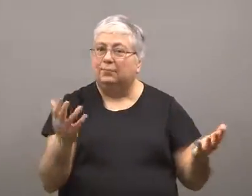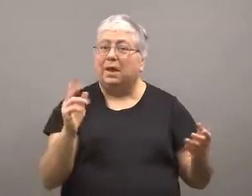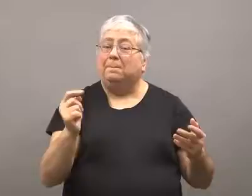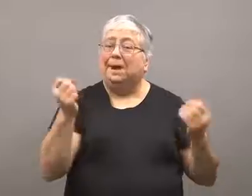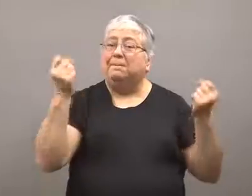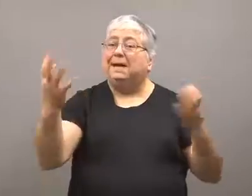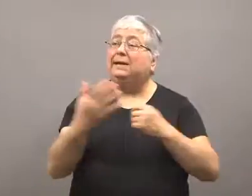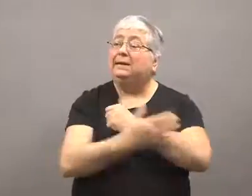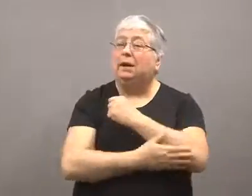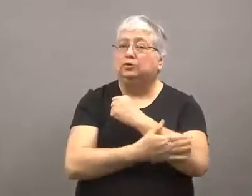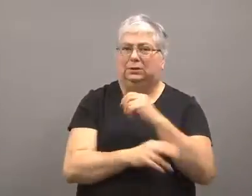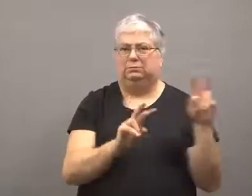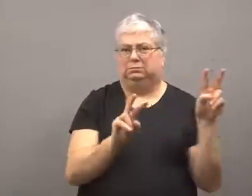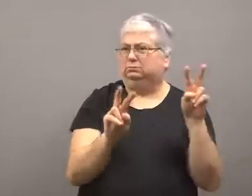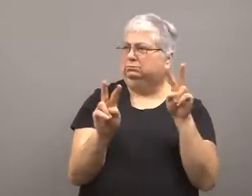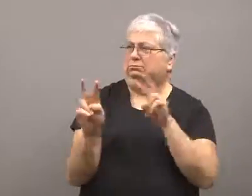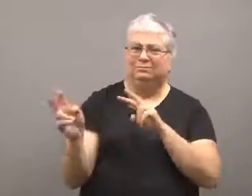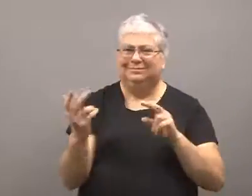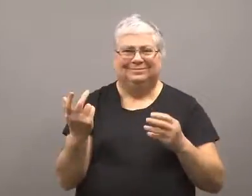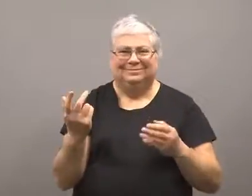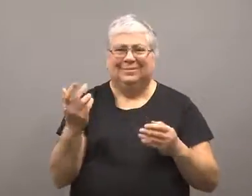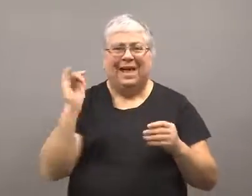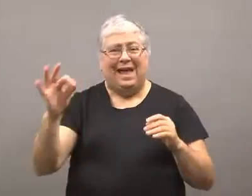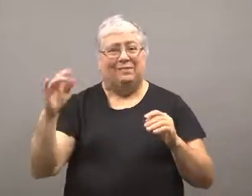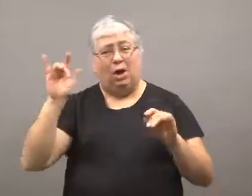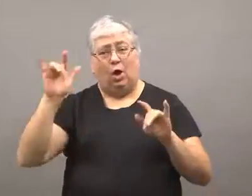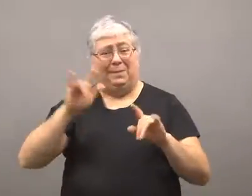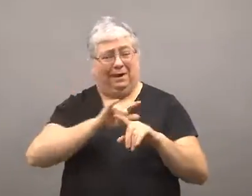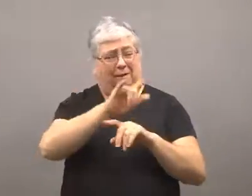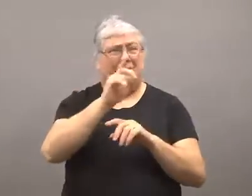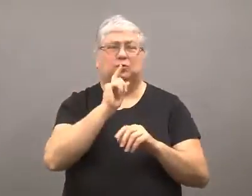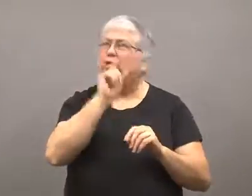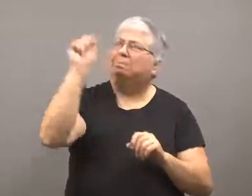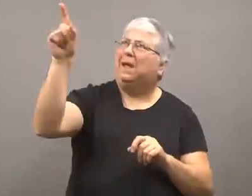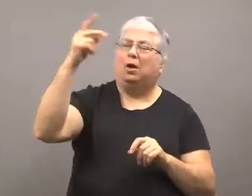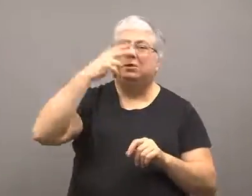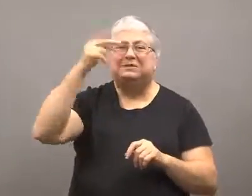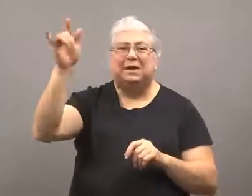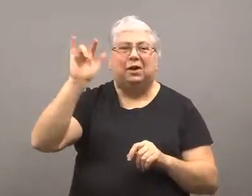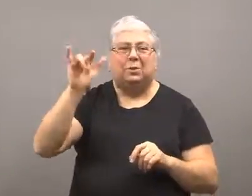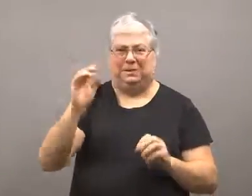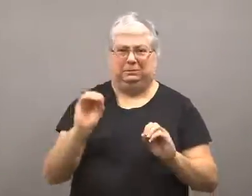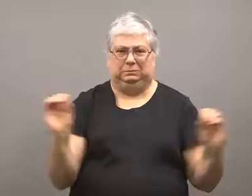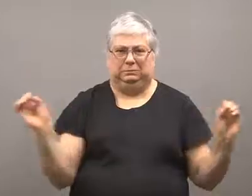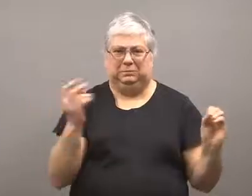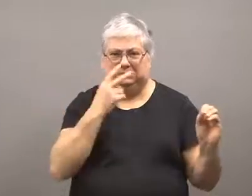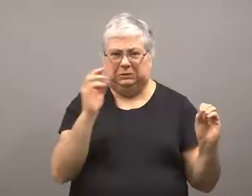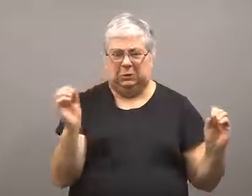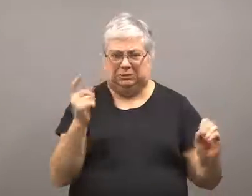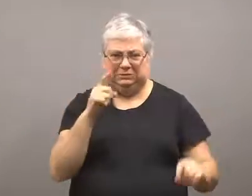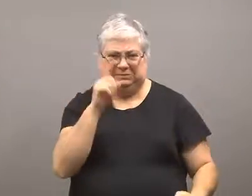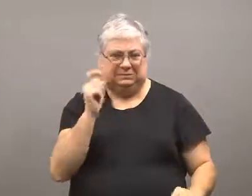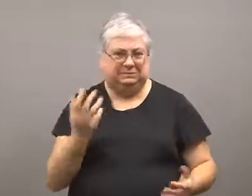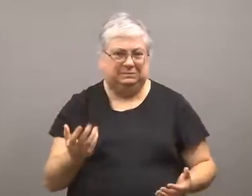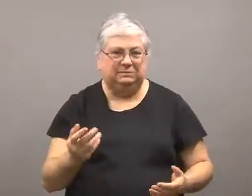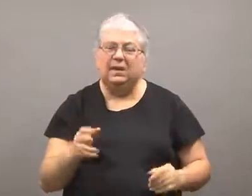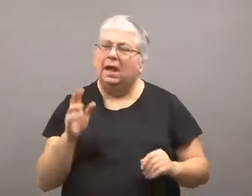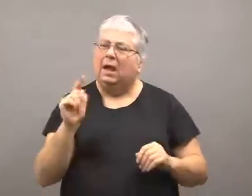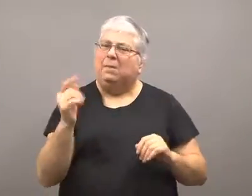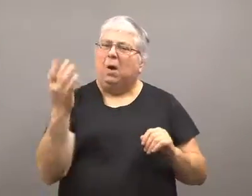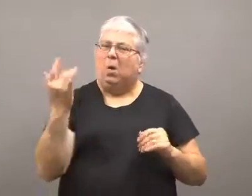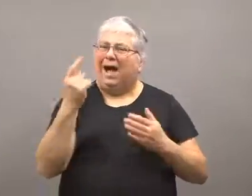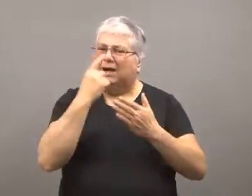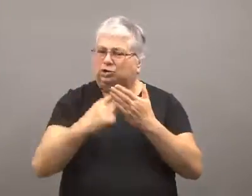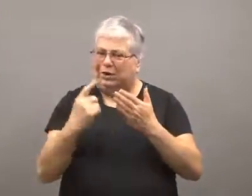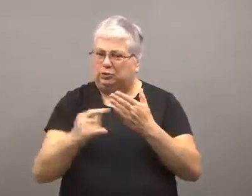If the plane were to fly over countries, it would have been spotted, but it wasn't.